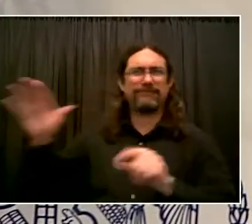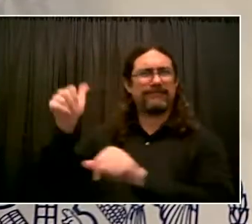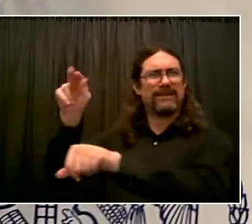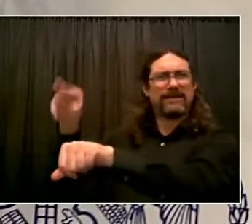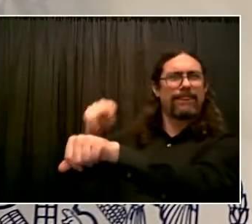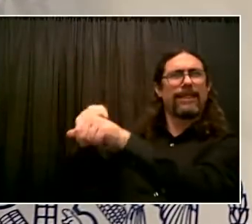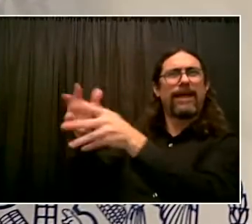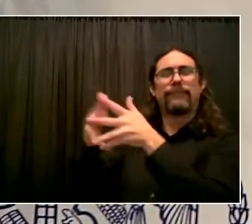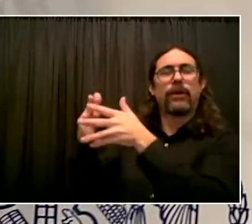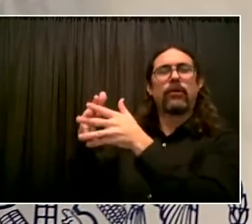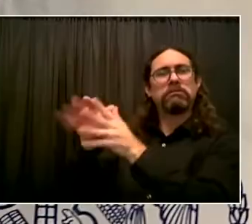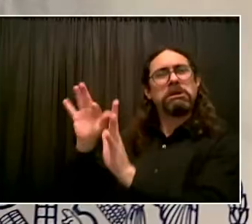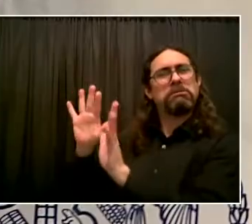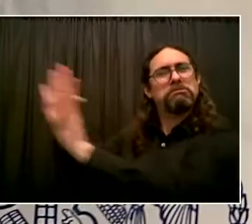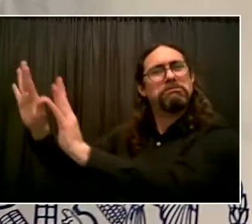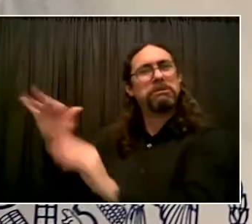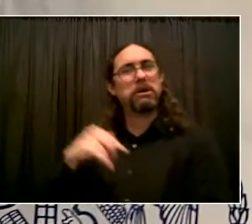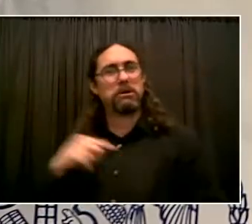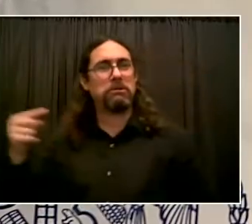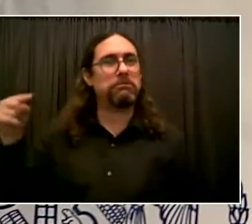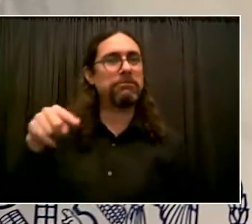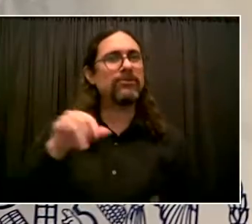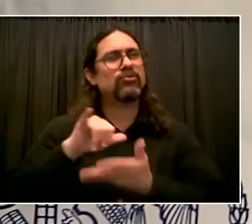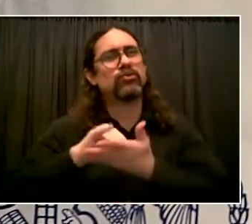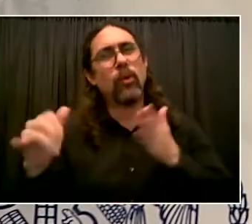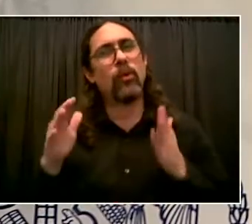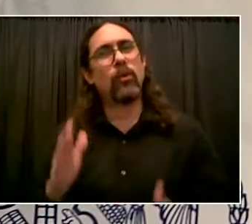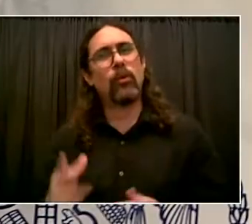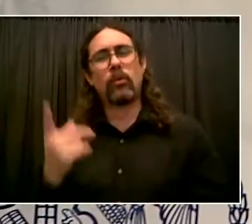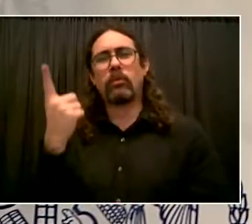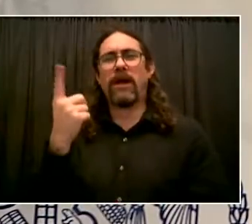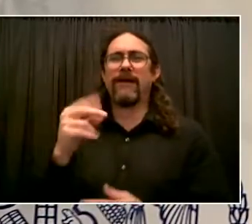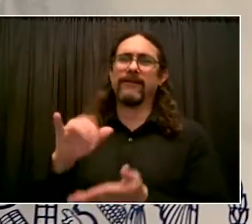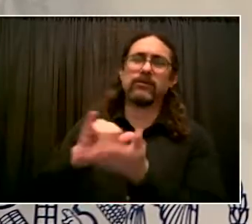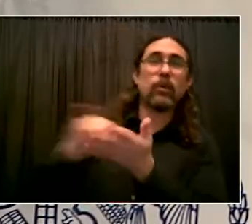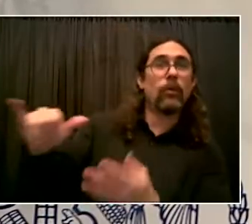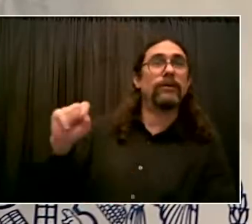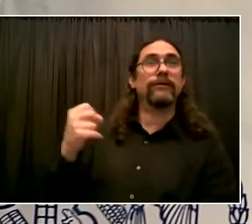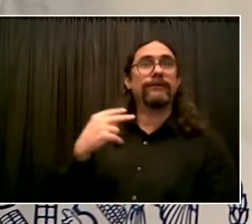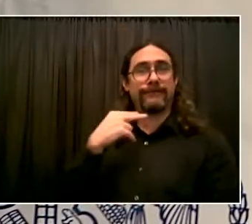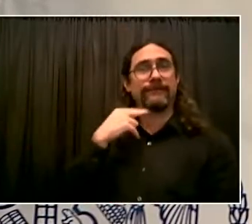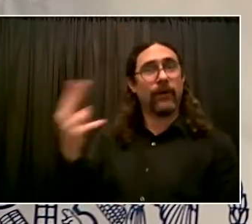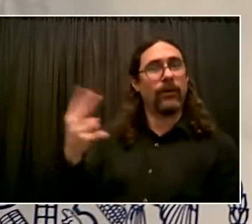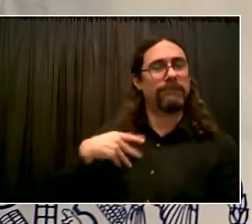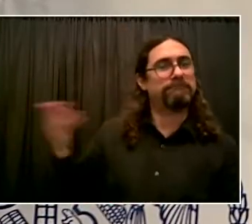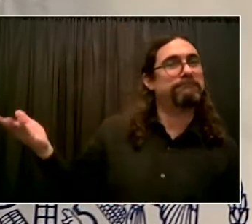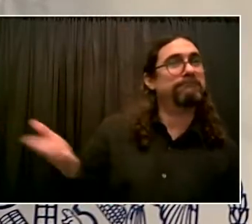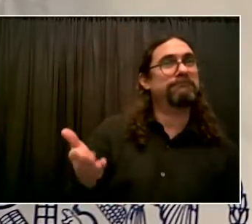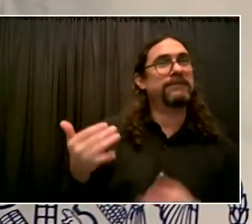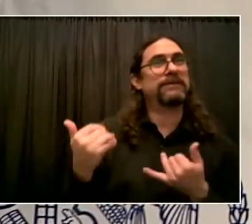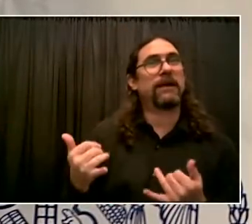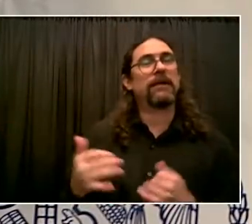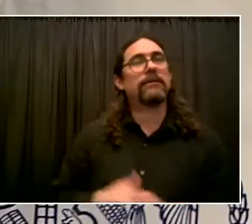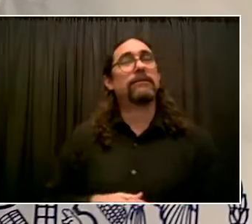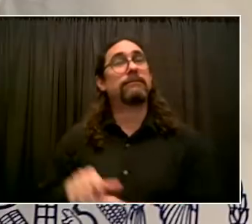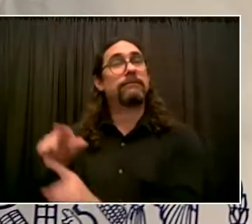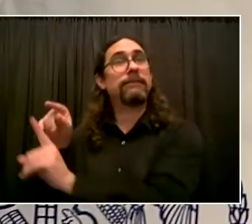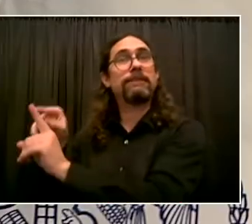I NTWA Y OUTO GO LOCAL. LET'S GO TO THE RESTETS OF NEW YORK ITCY, LET'S GO TO OUR NEIGHBORHOODS